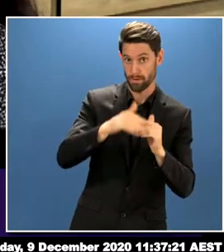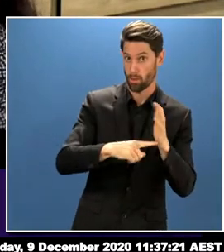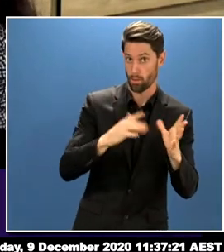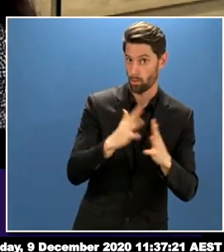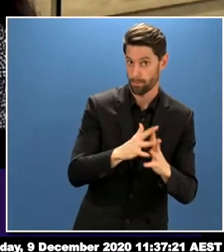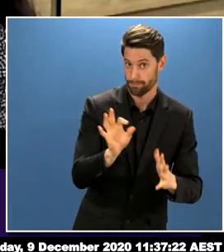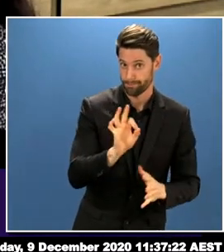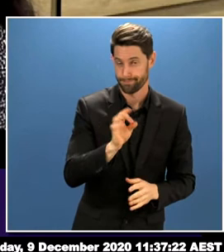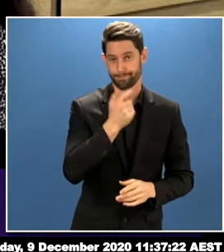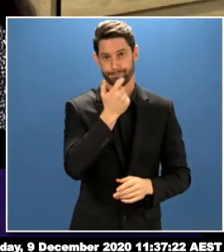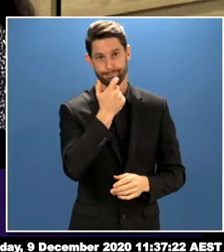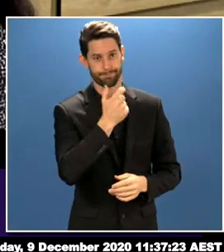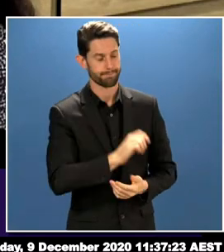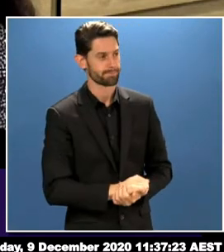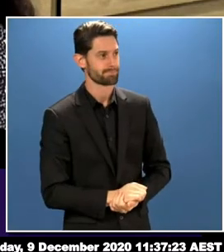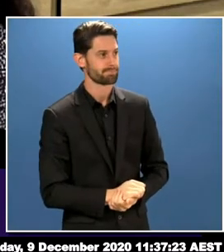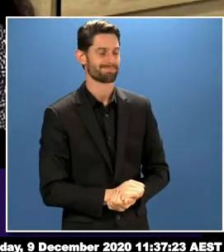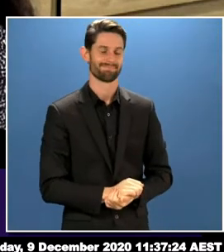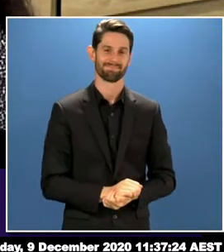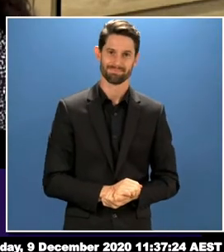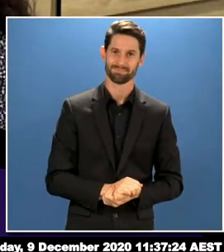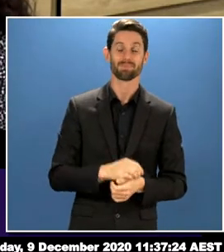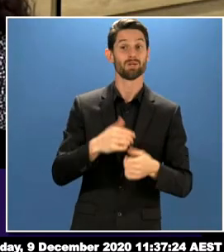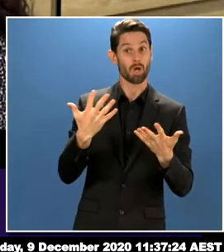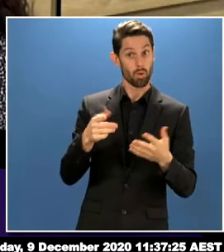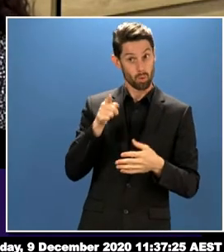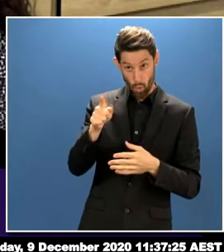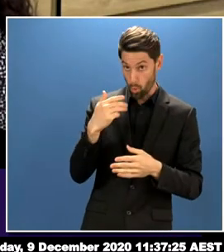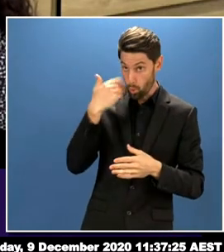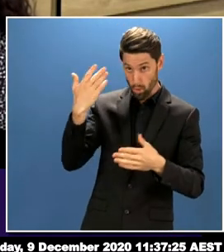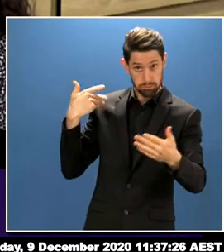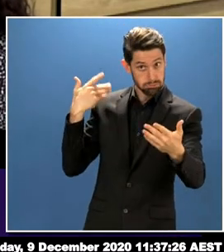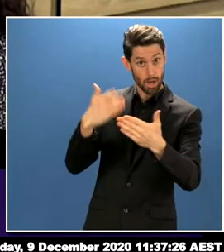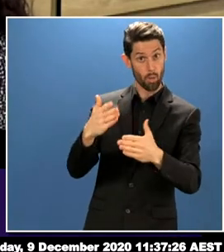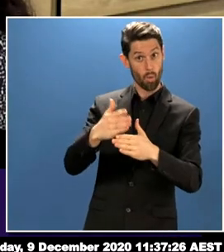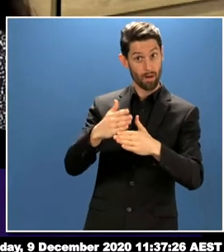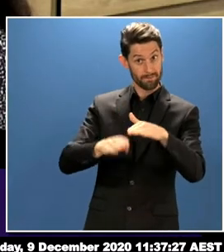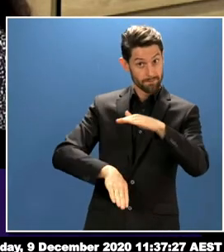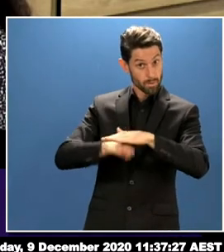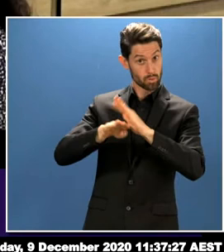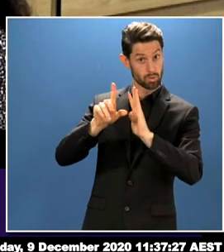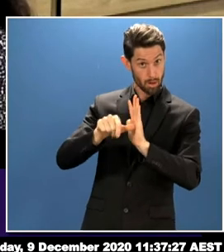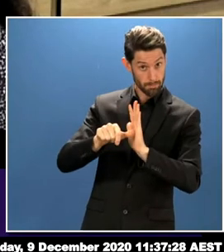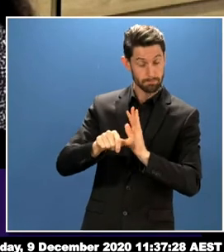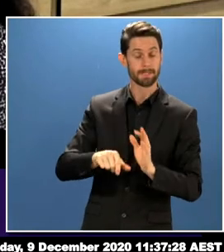Mr Pini, you have always worked full-time? That's correct.